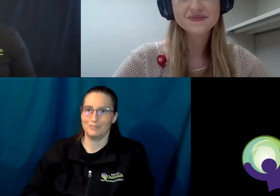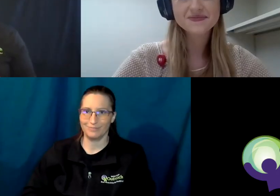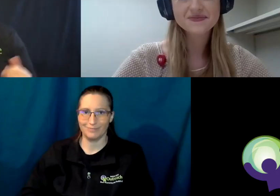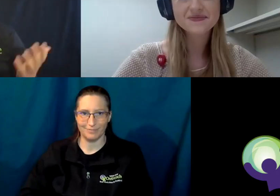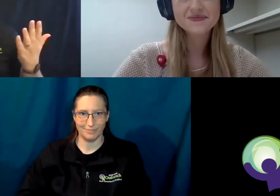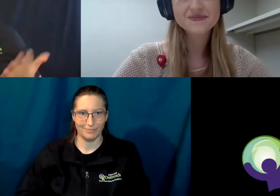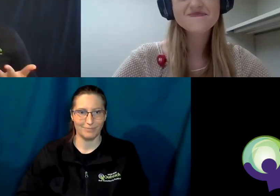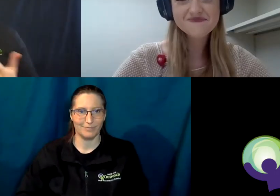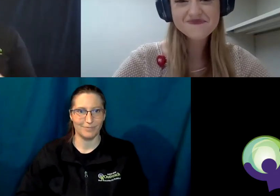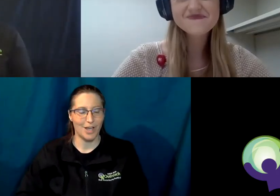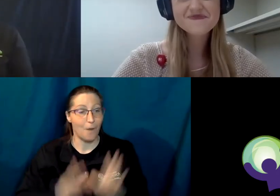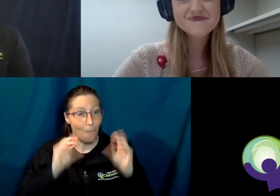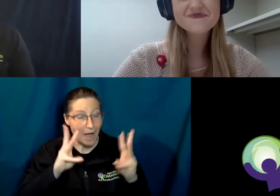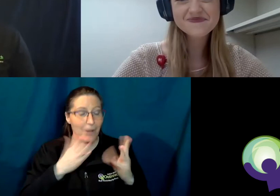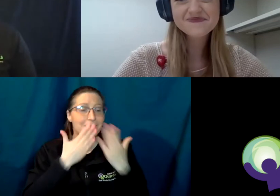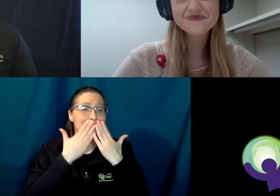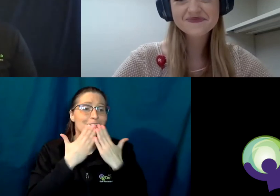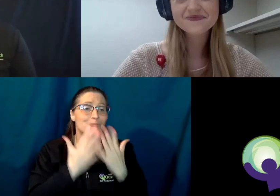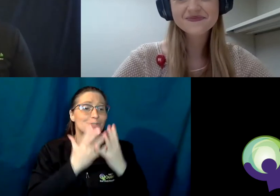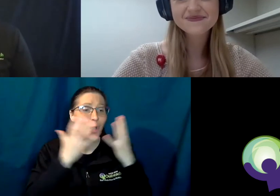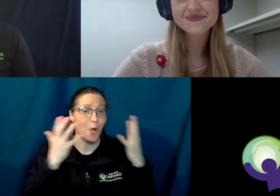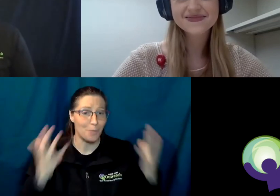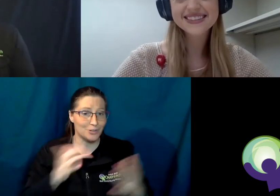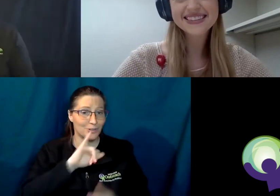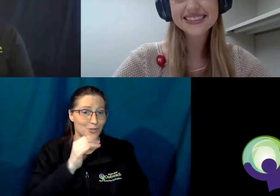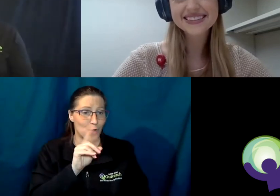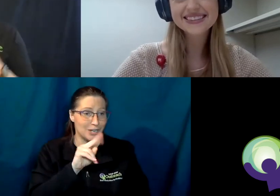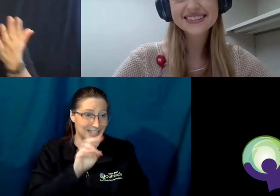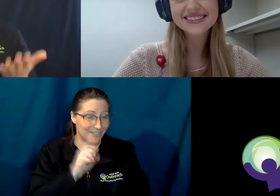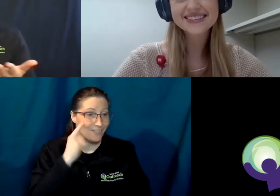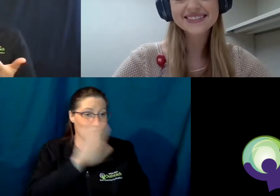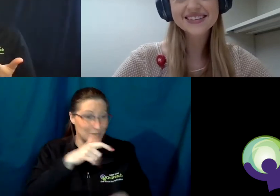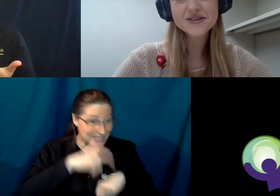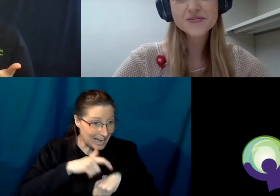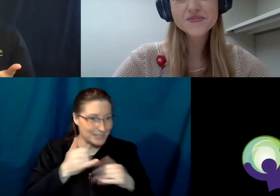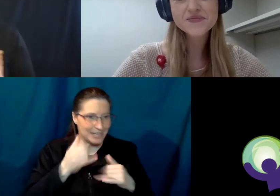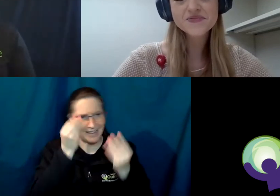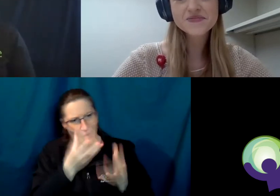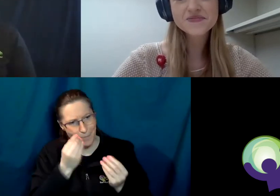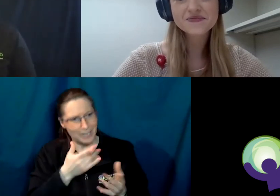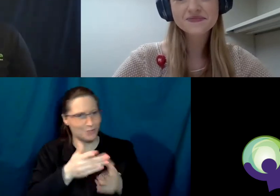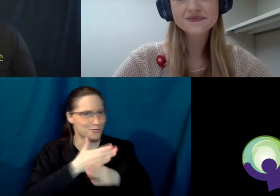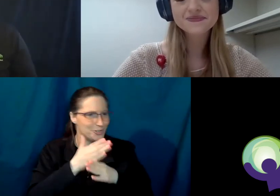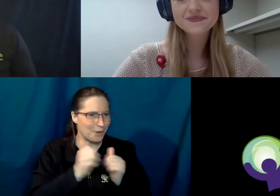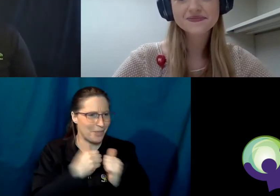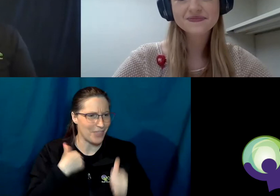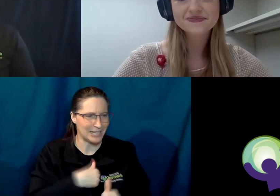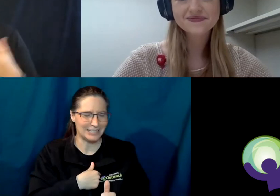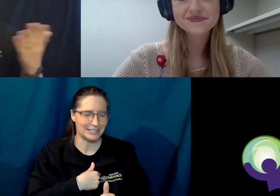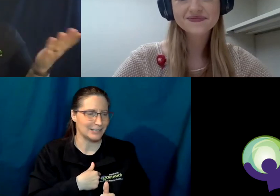Keith: Wow thank you so much, Jordenne for your time and the information you have for us for potentially